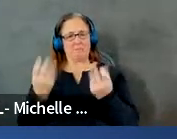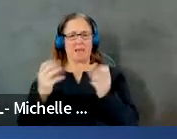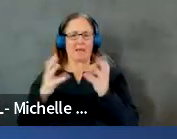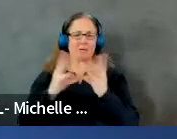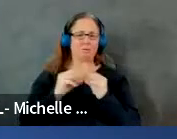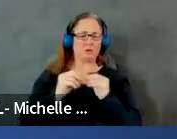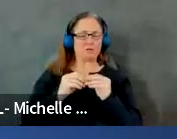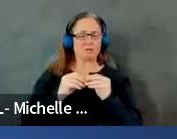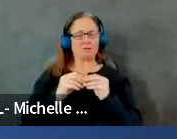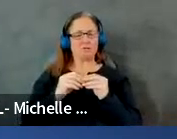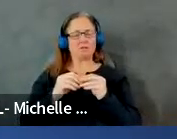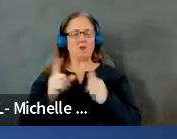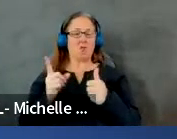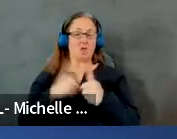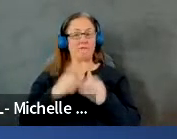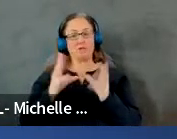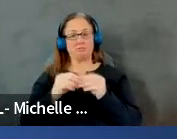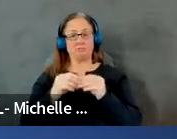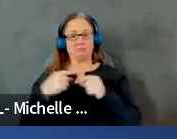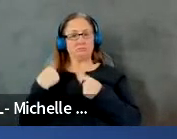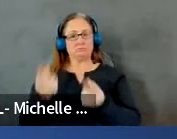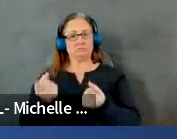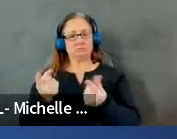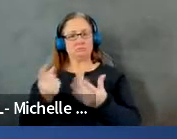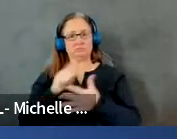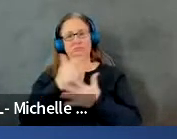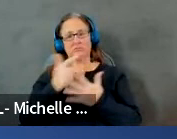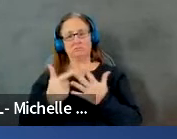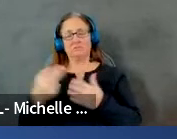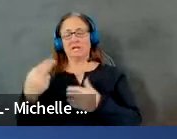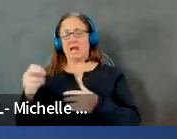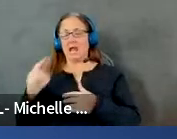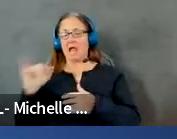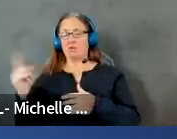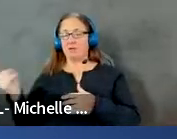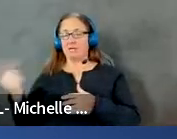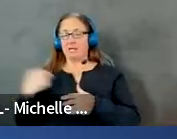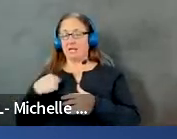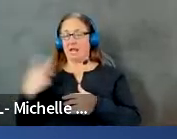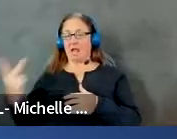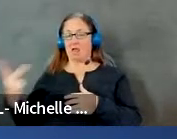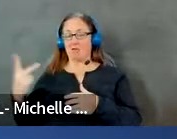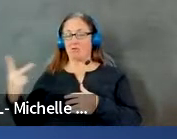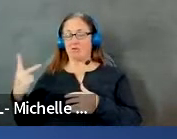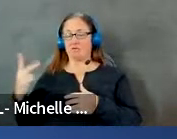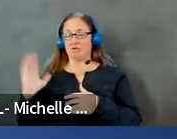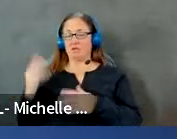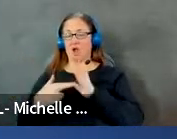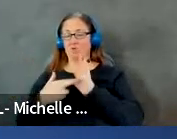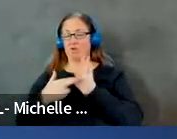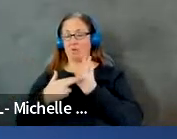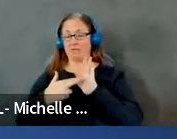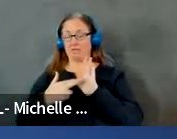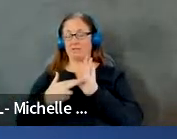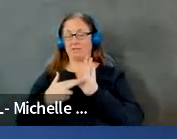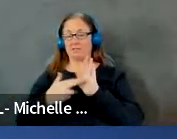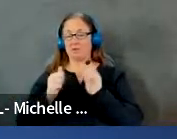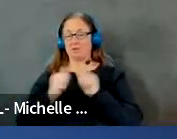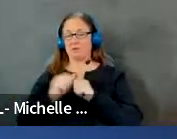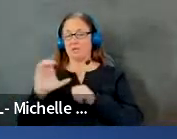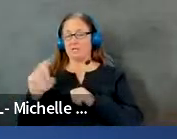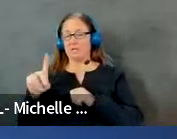present during the first webinar, Henry and I, in our representative capacity with CDT and AAPD,